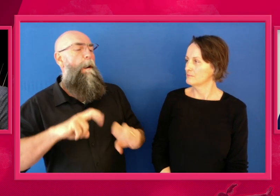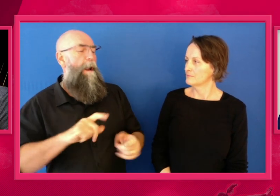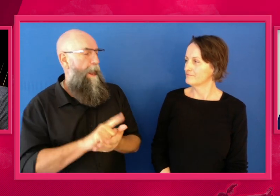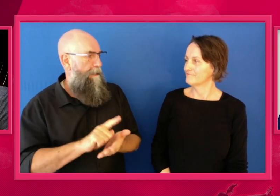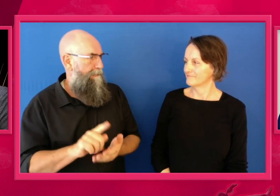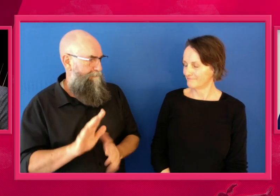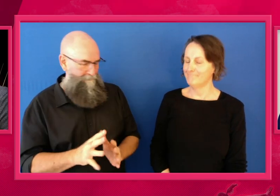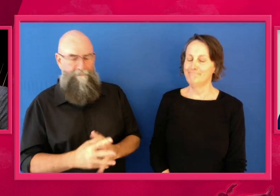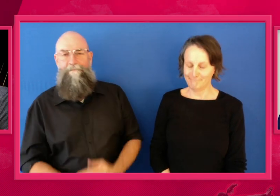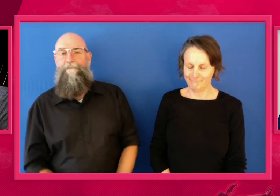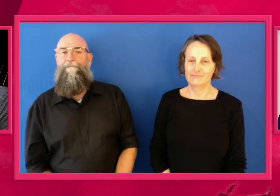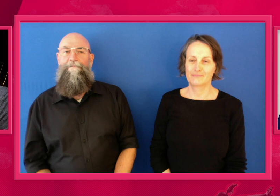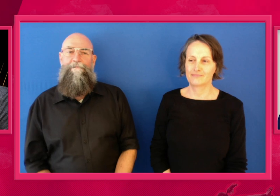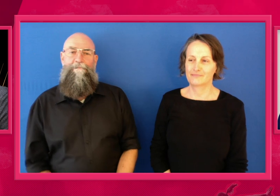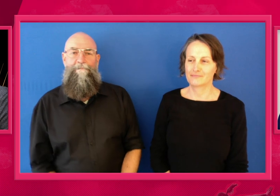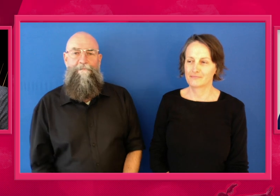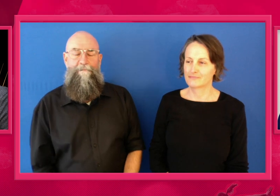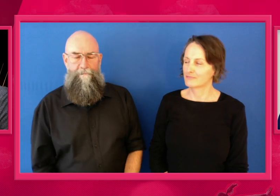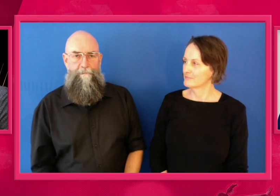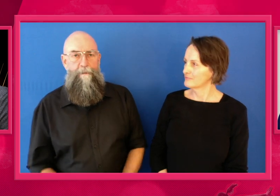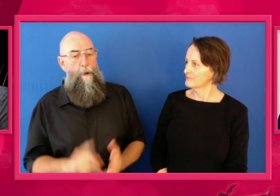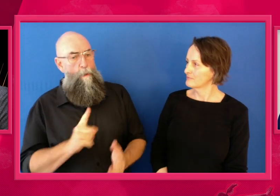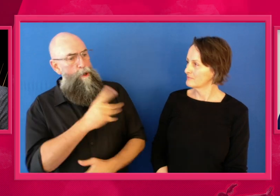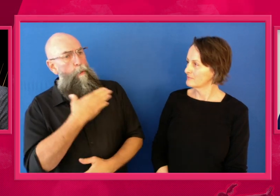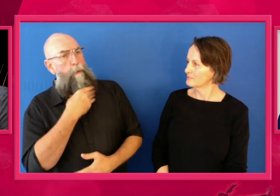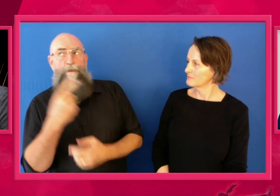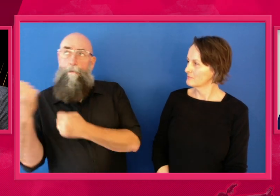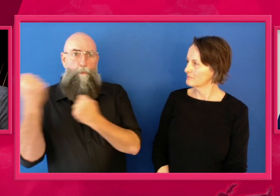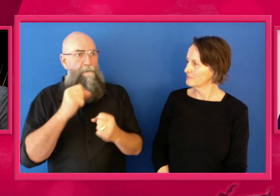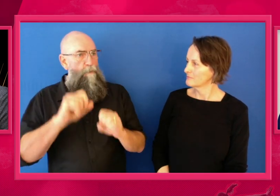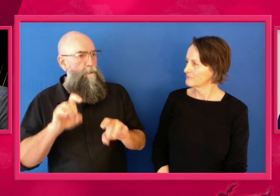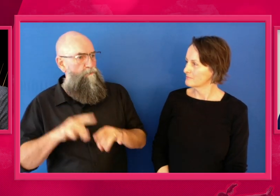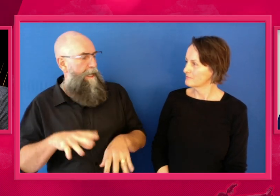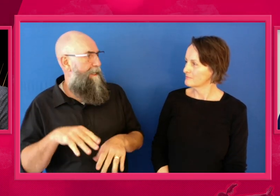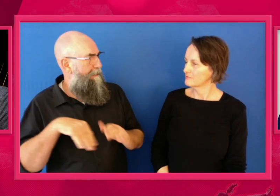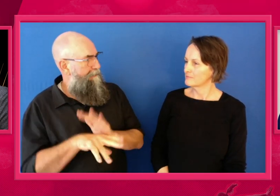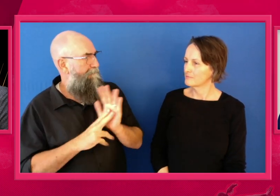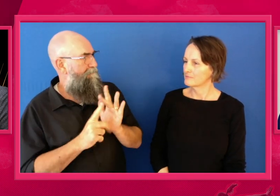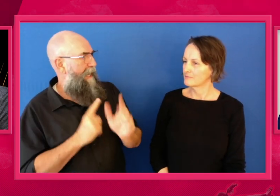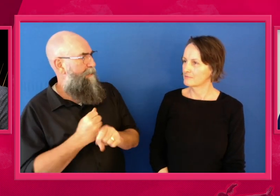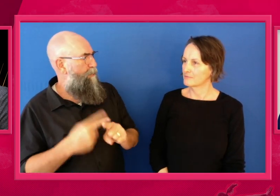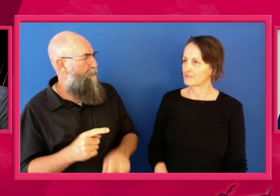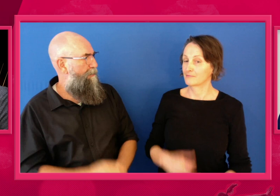Audio: Fast Five. Kurt Fearnley: What do you wish you had in the village but you can't get? Rheed McCracken: My family? That's a good answer!